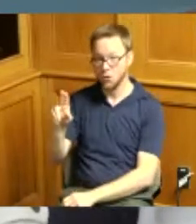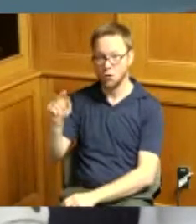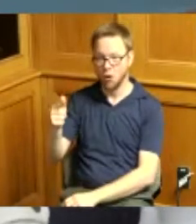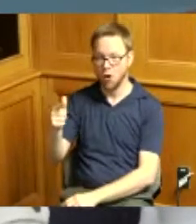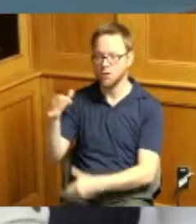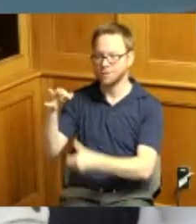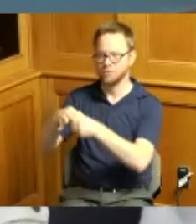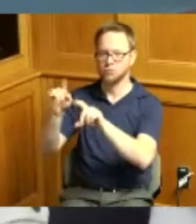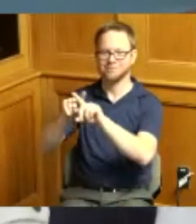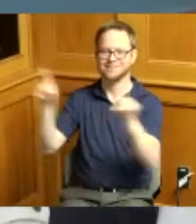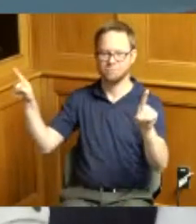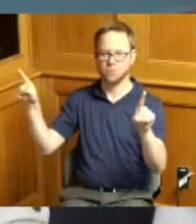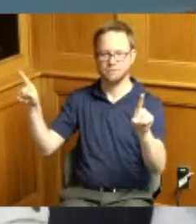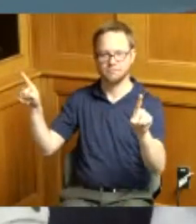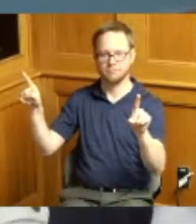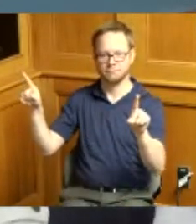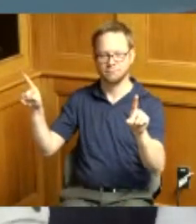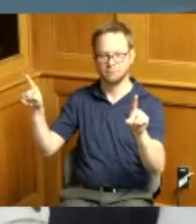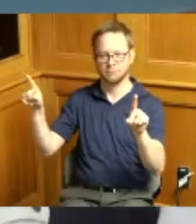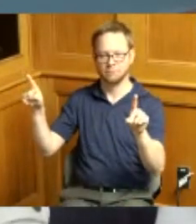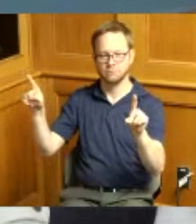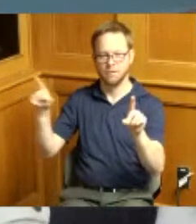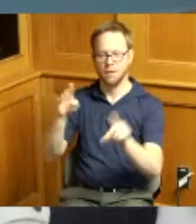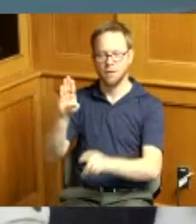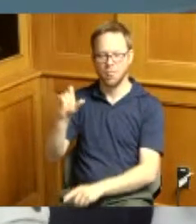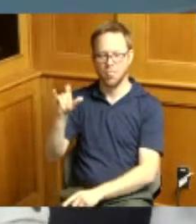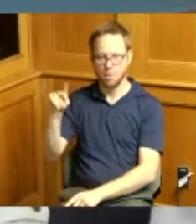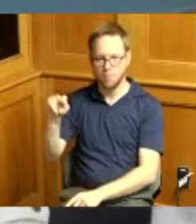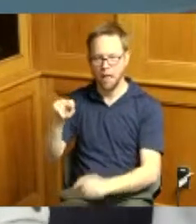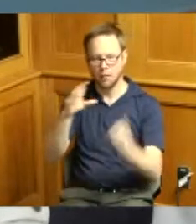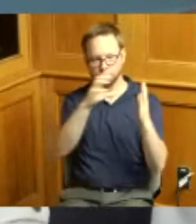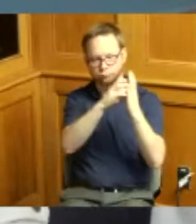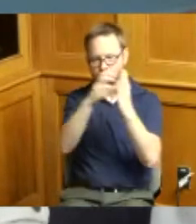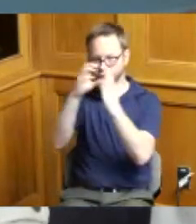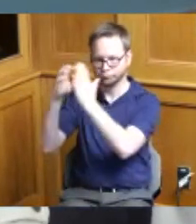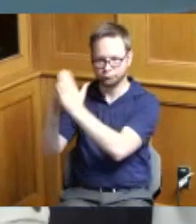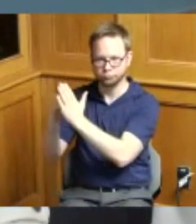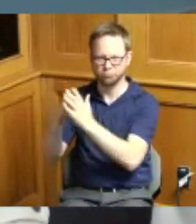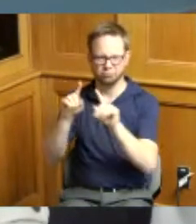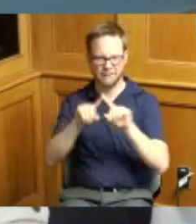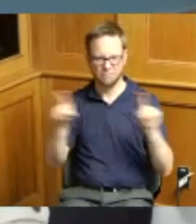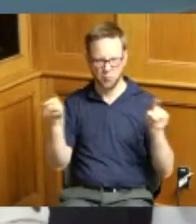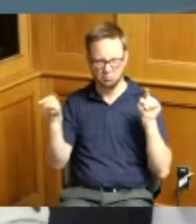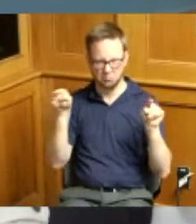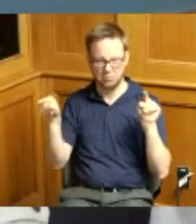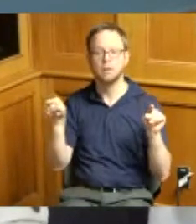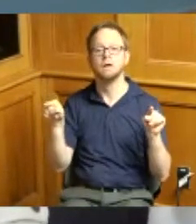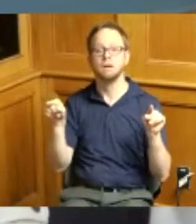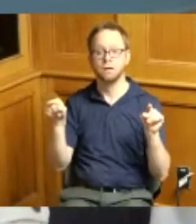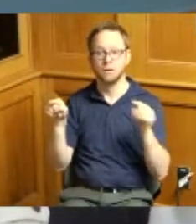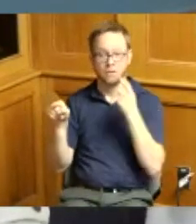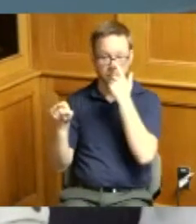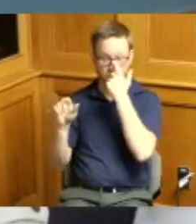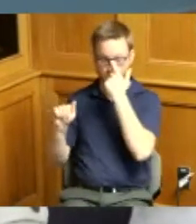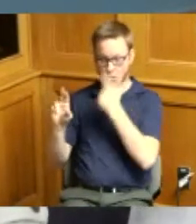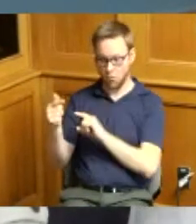categories of positions as you'll be voting on in August this one is dealing with your state